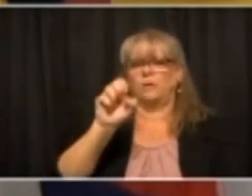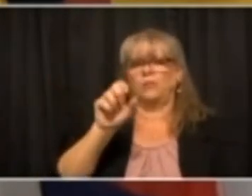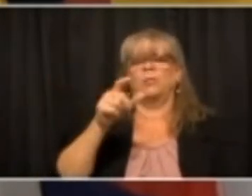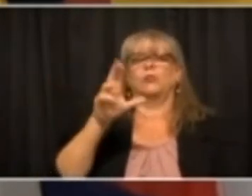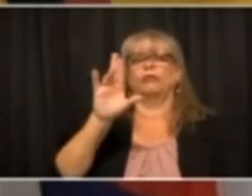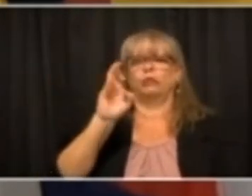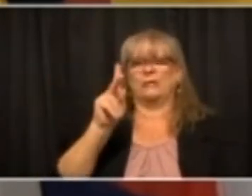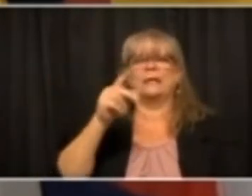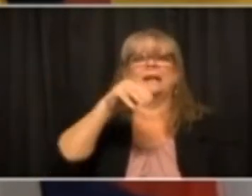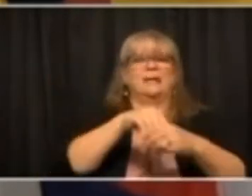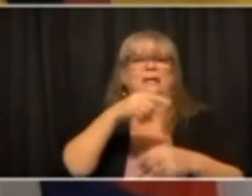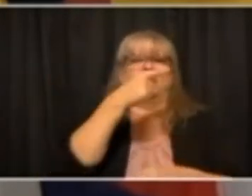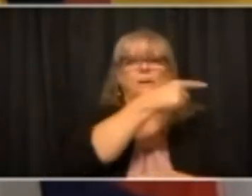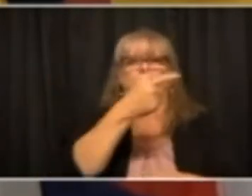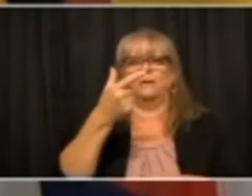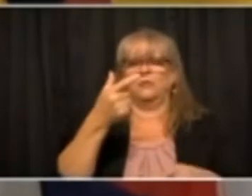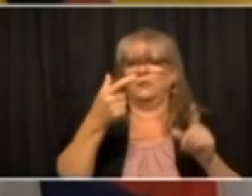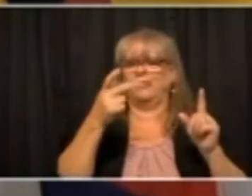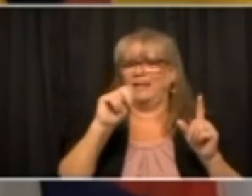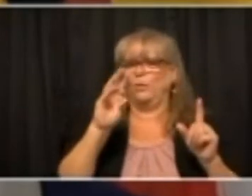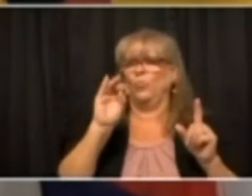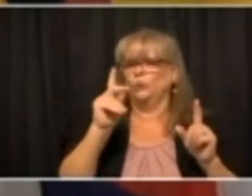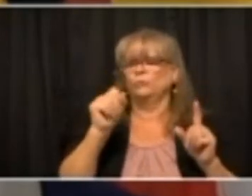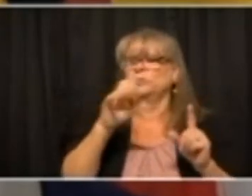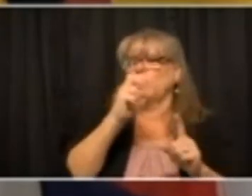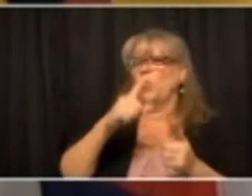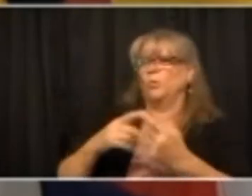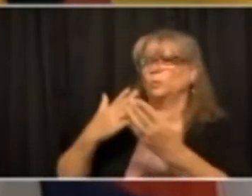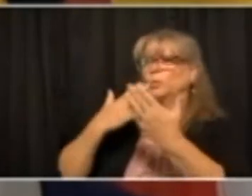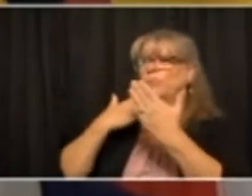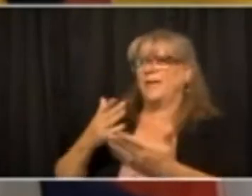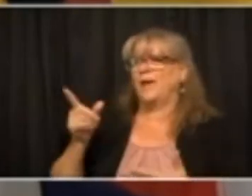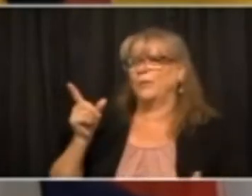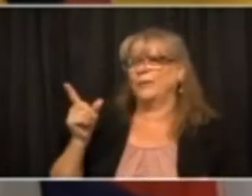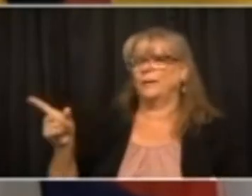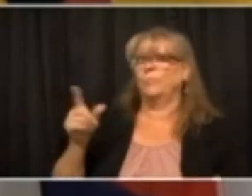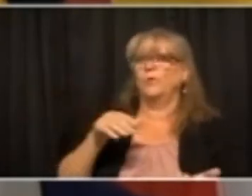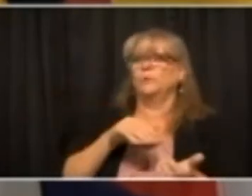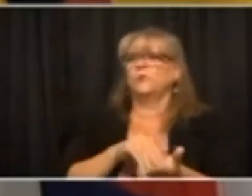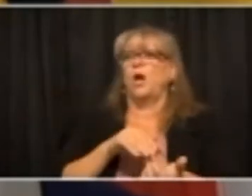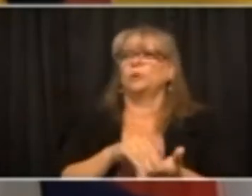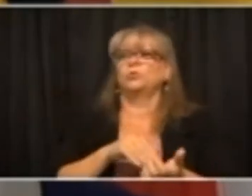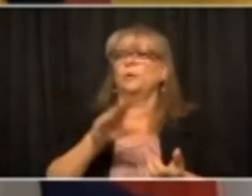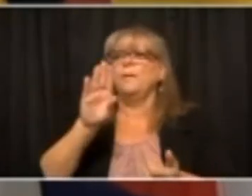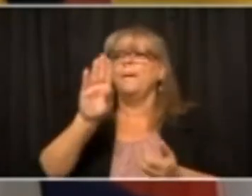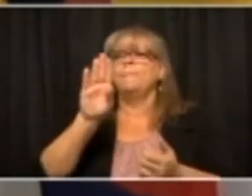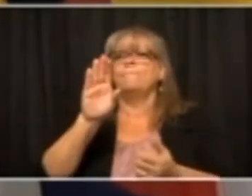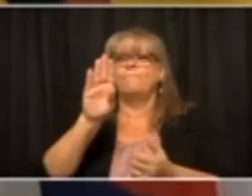environment dr burkhoff a medical epidemiologist who will share with you how our test of capacity and public health response are up to